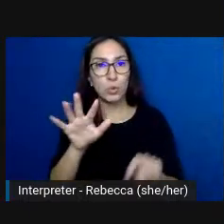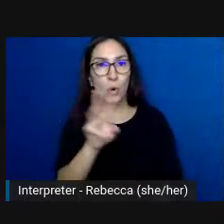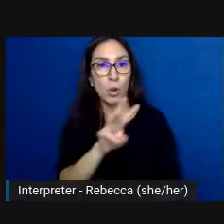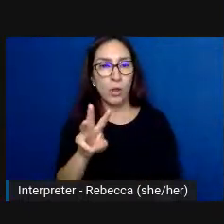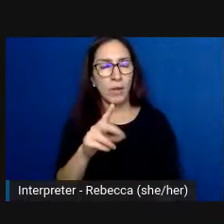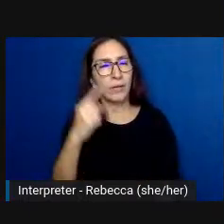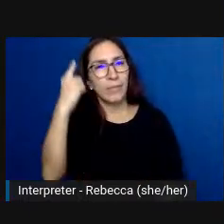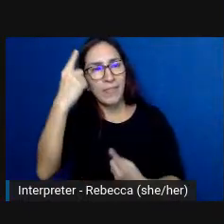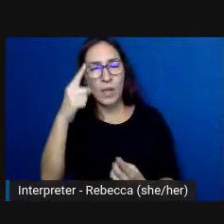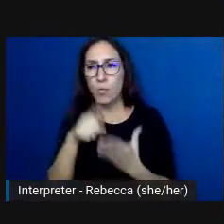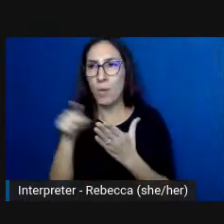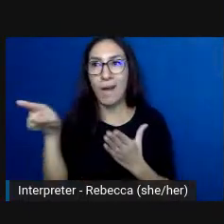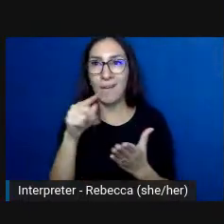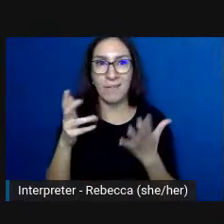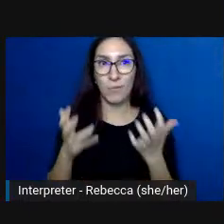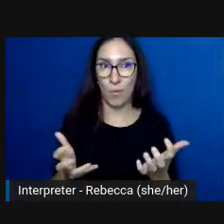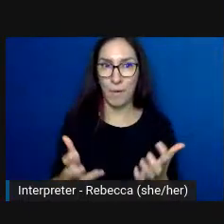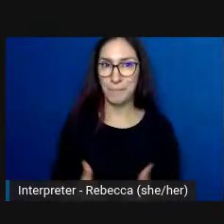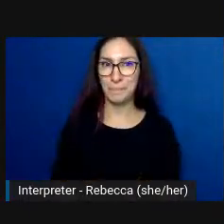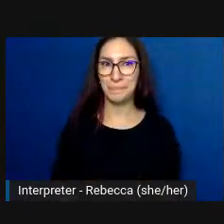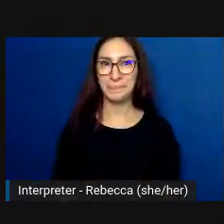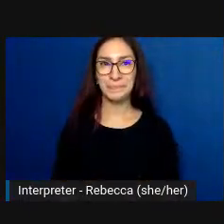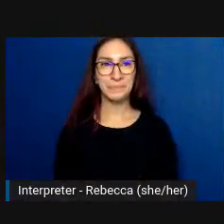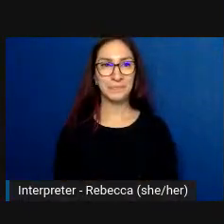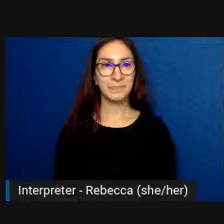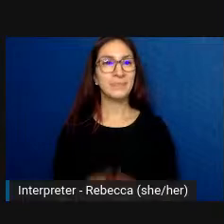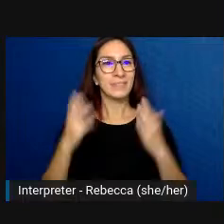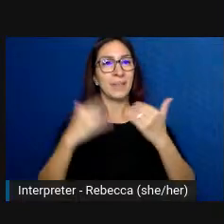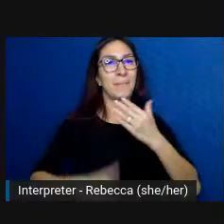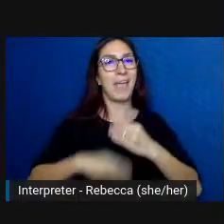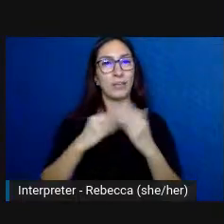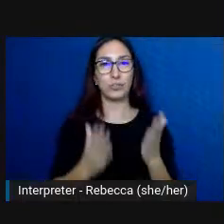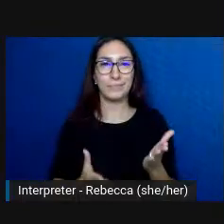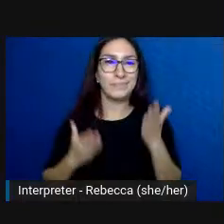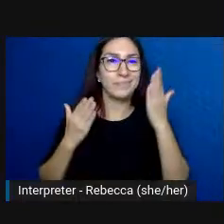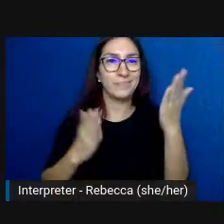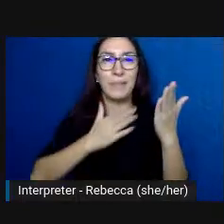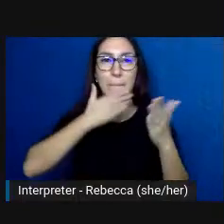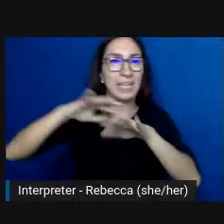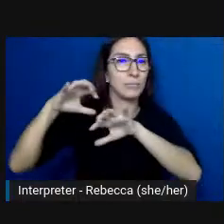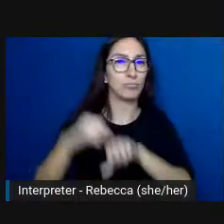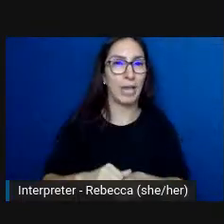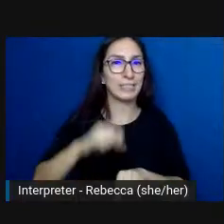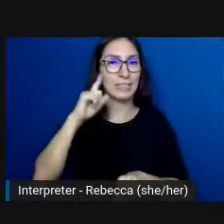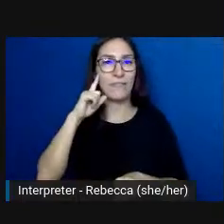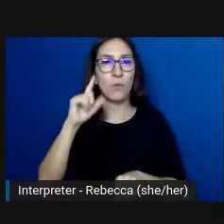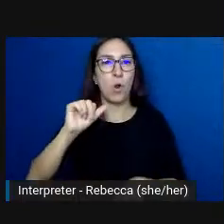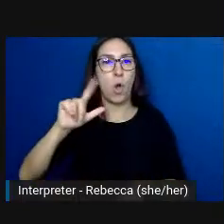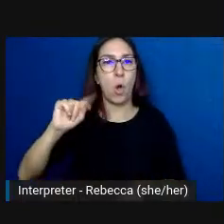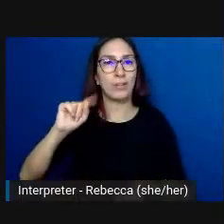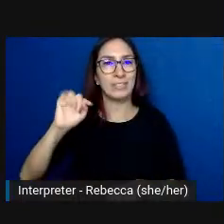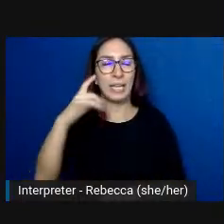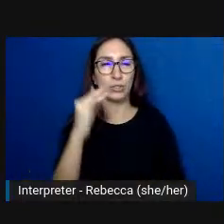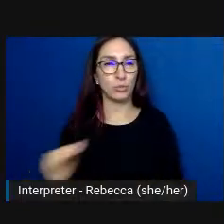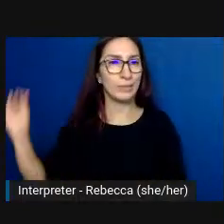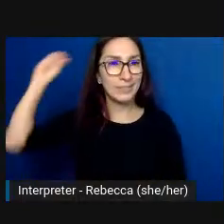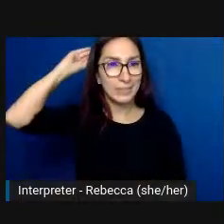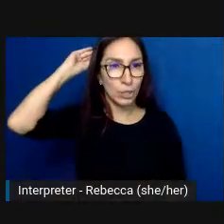fans and subscribers and any new people coming to your site and what they want.